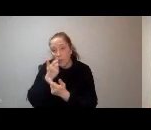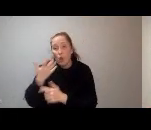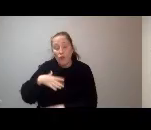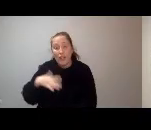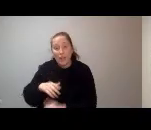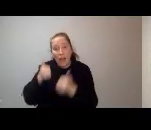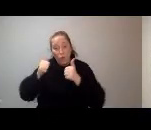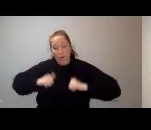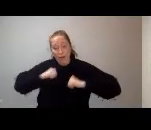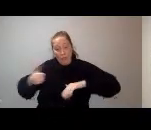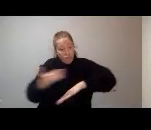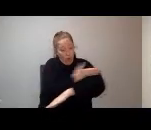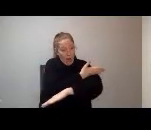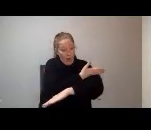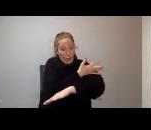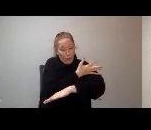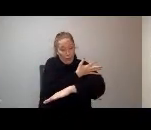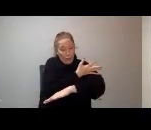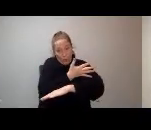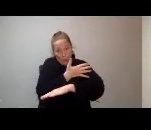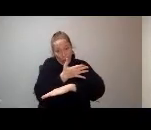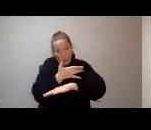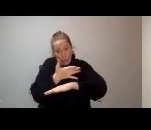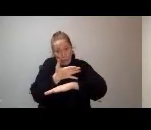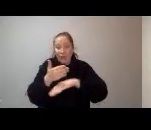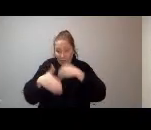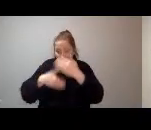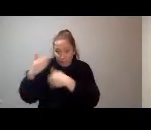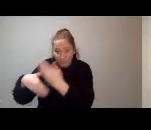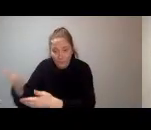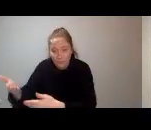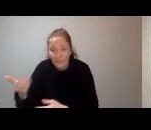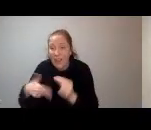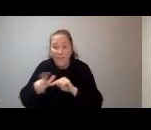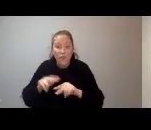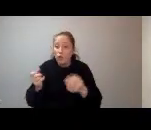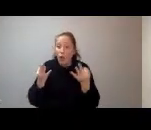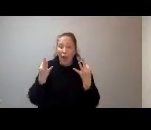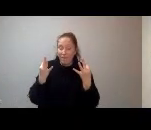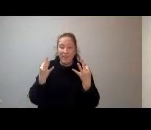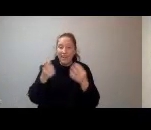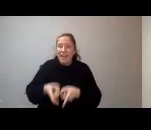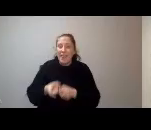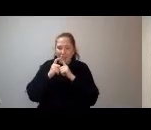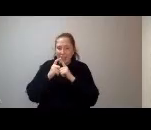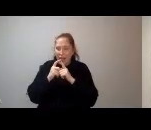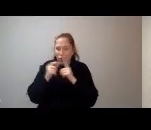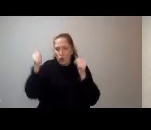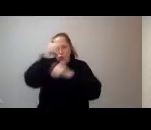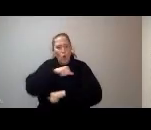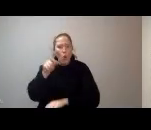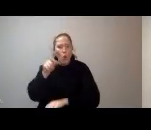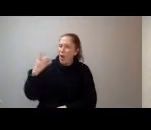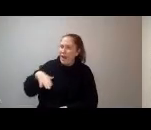and that's part of the problem. If you don't have good practice out there, it's hard to learn what you need to embed it in services.